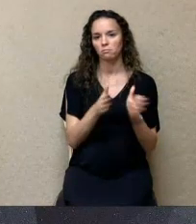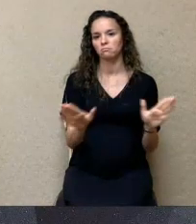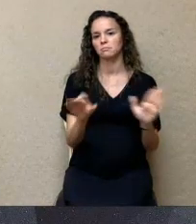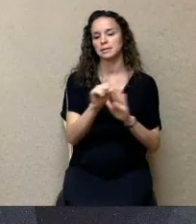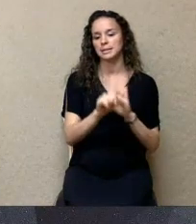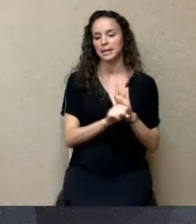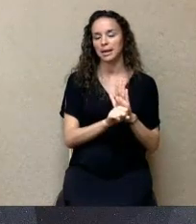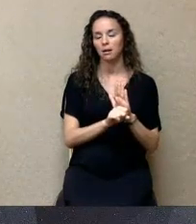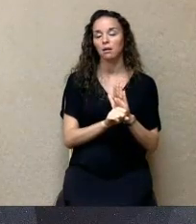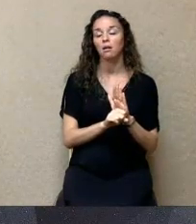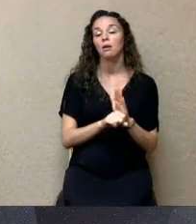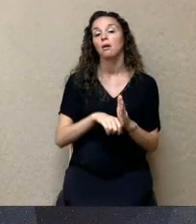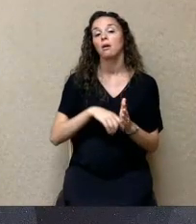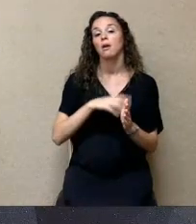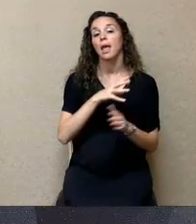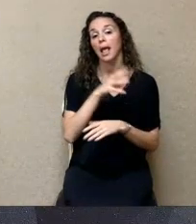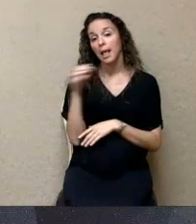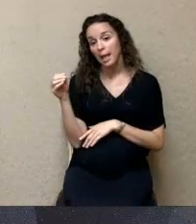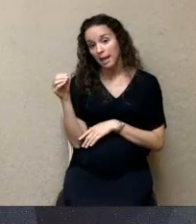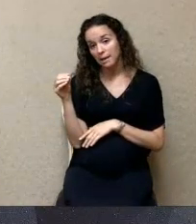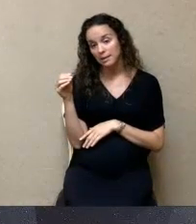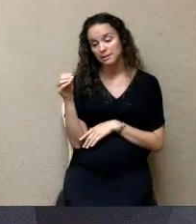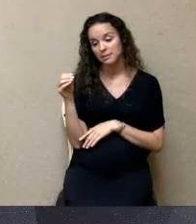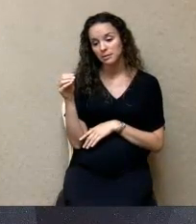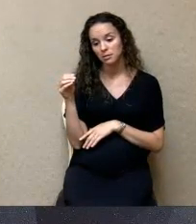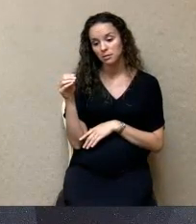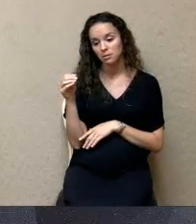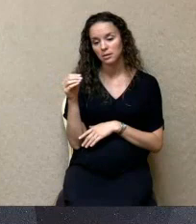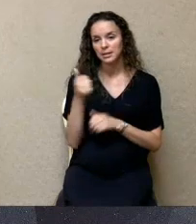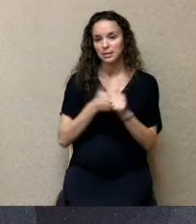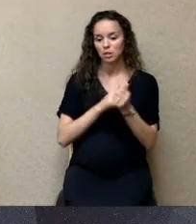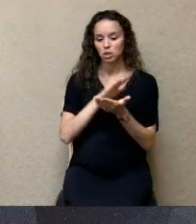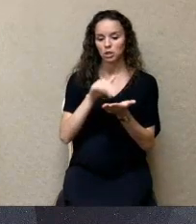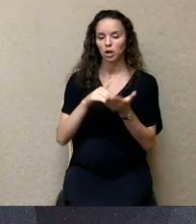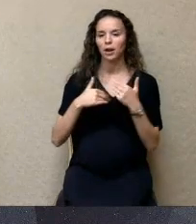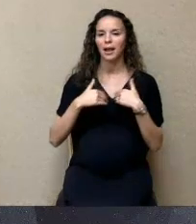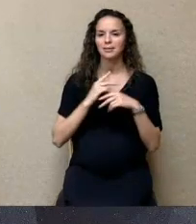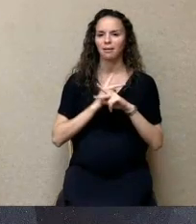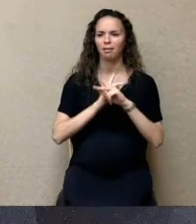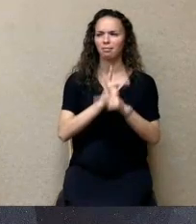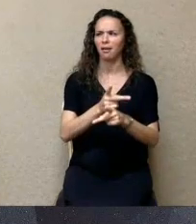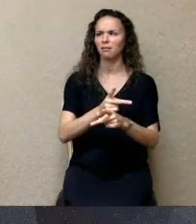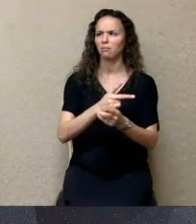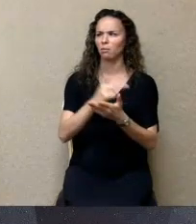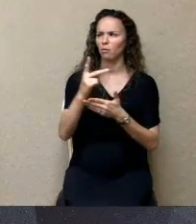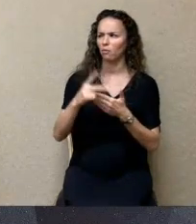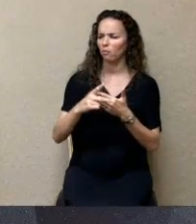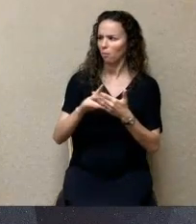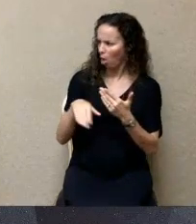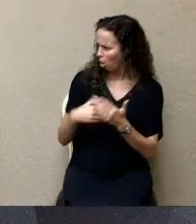And then the other piece is, they all have a LEND program. I think all of them have the LEND program.